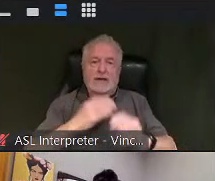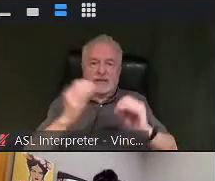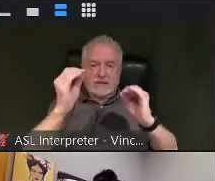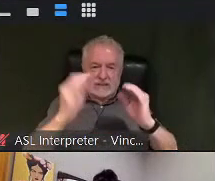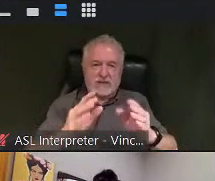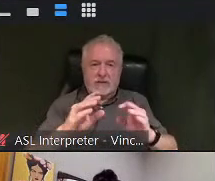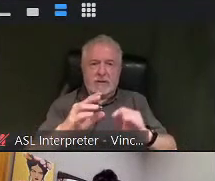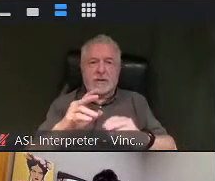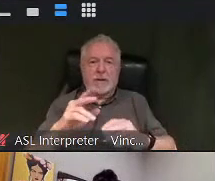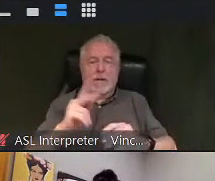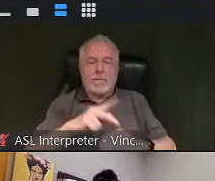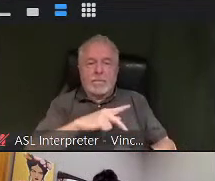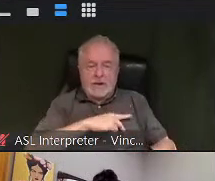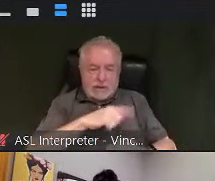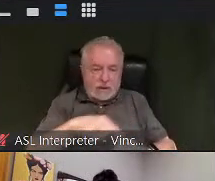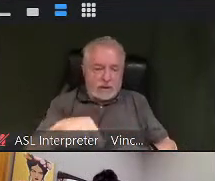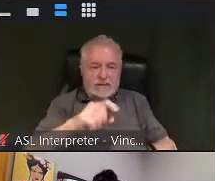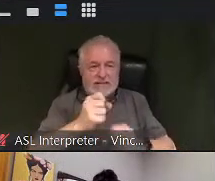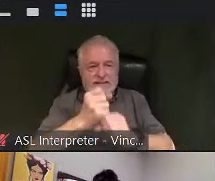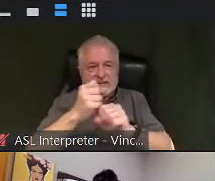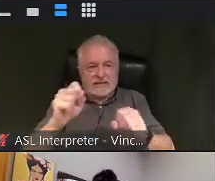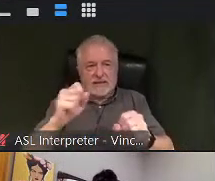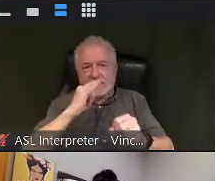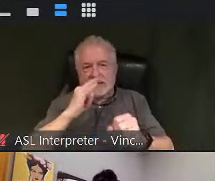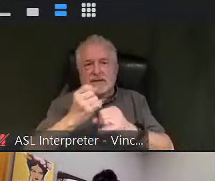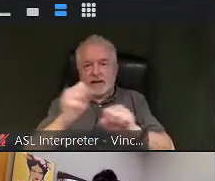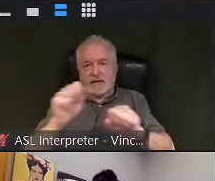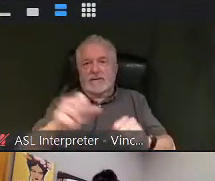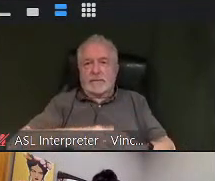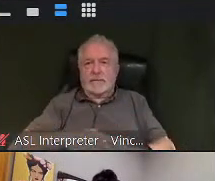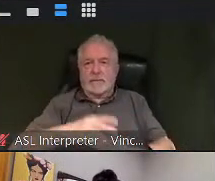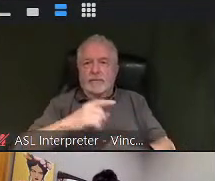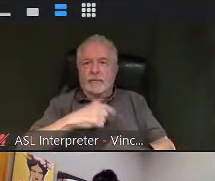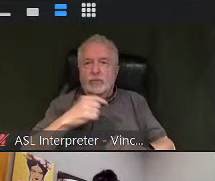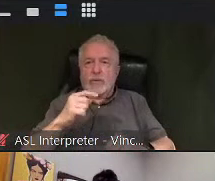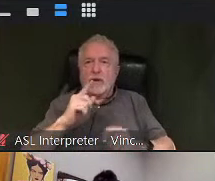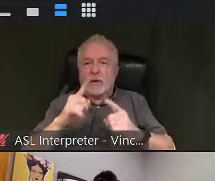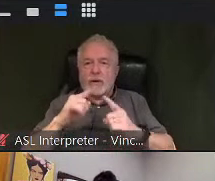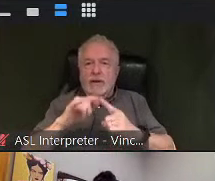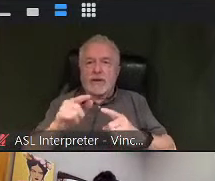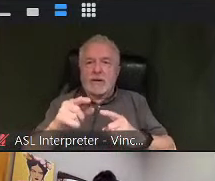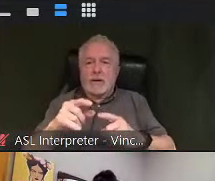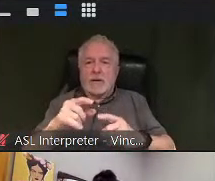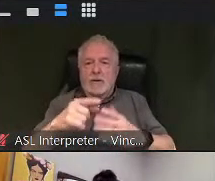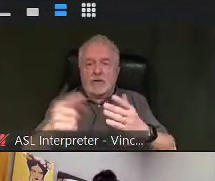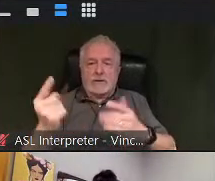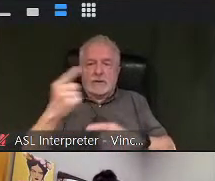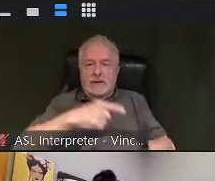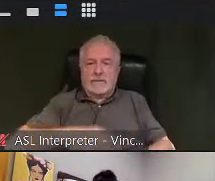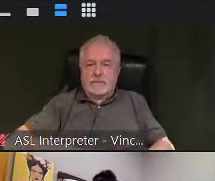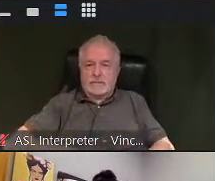and our personnel and administrators safe and our kids safe. And we are going to talk about those today.